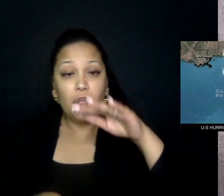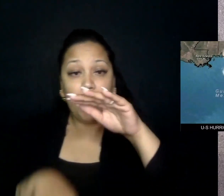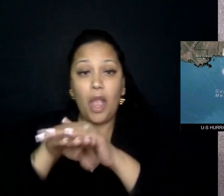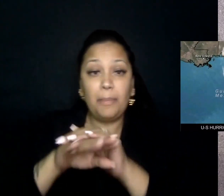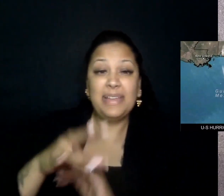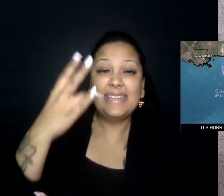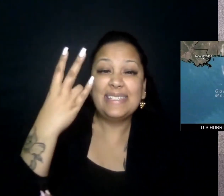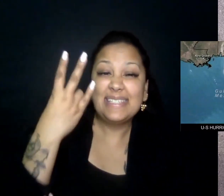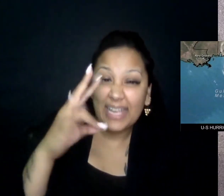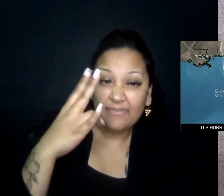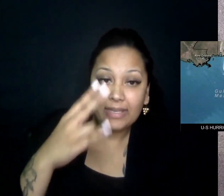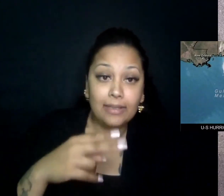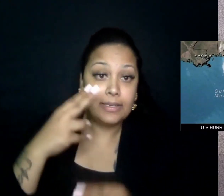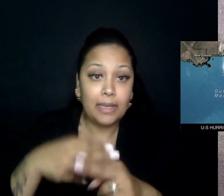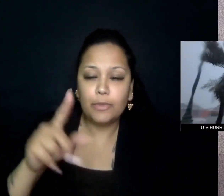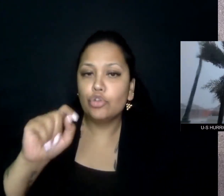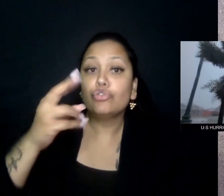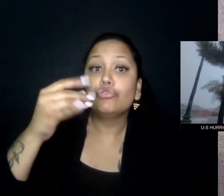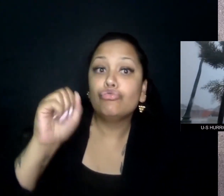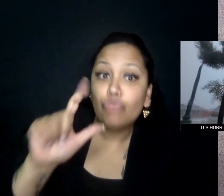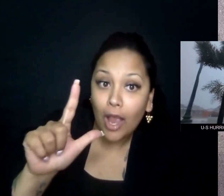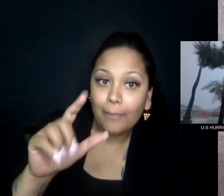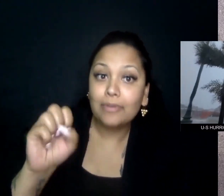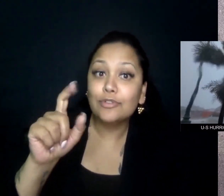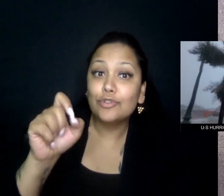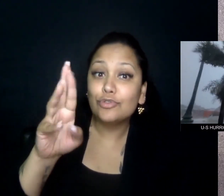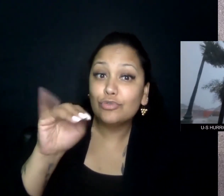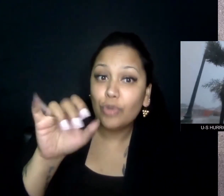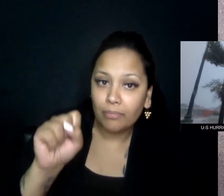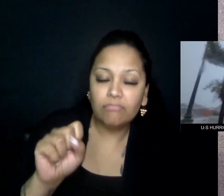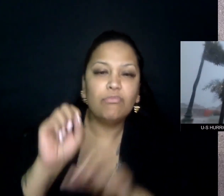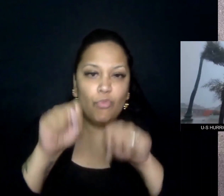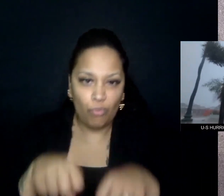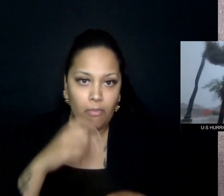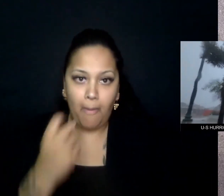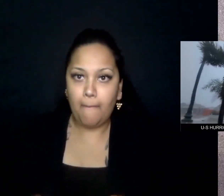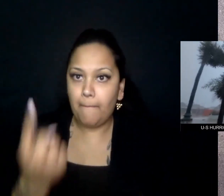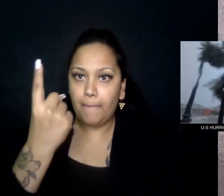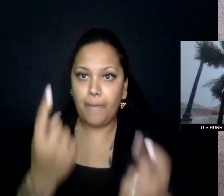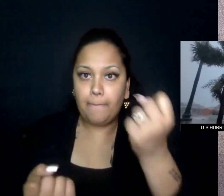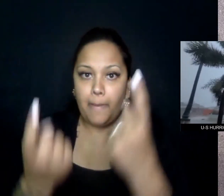Forecasters predict up to 17 named tropical storms could develop.